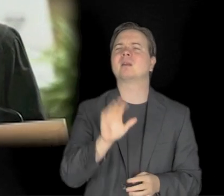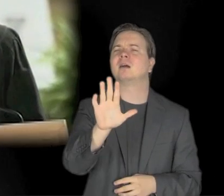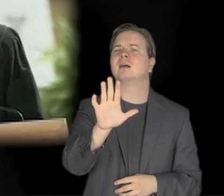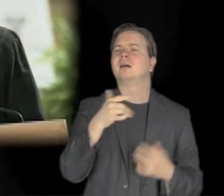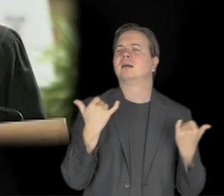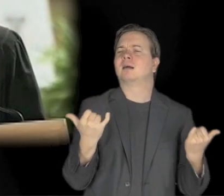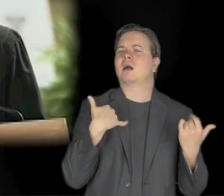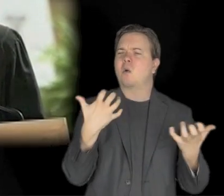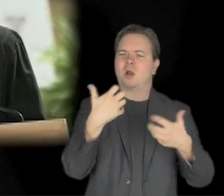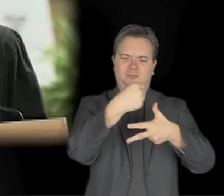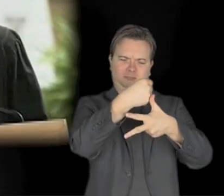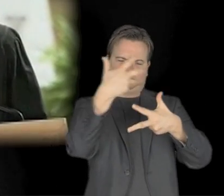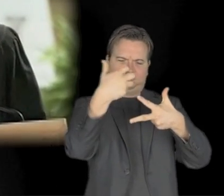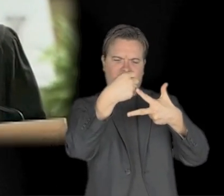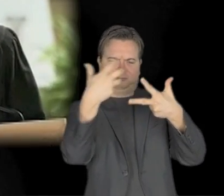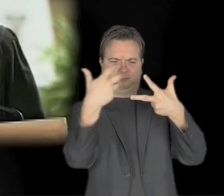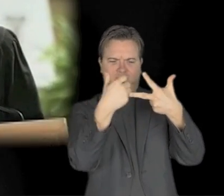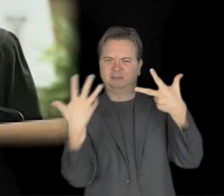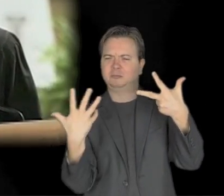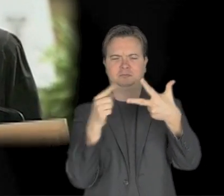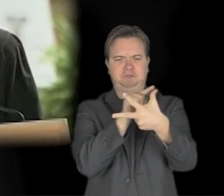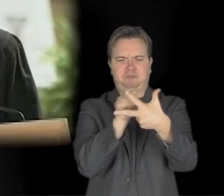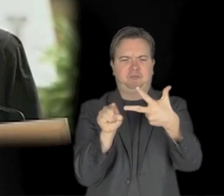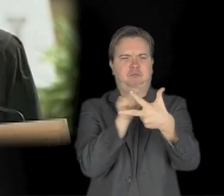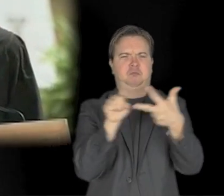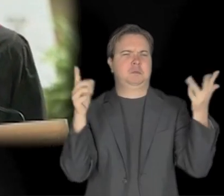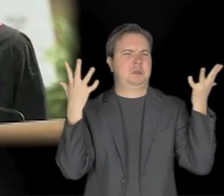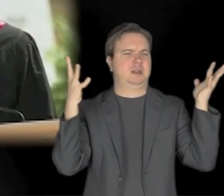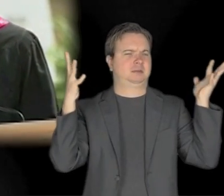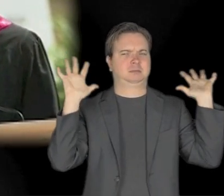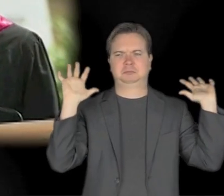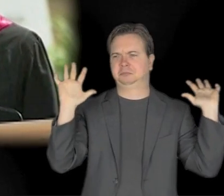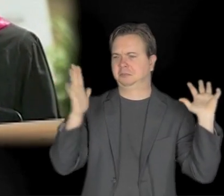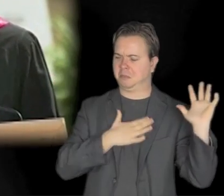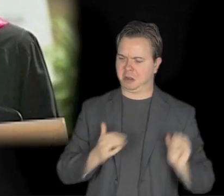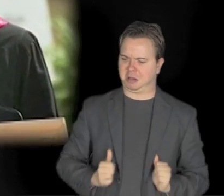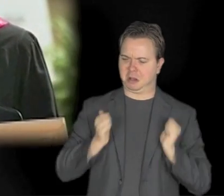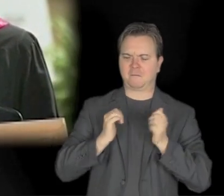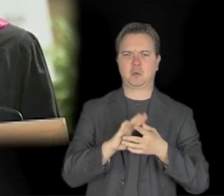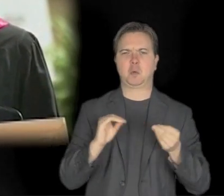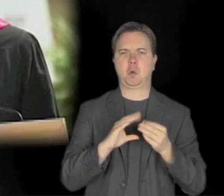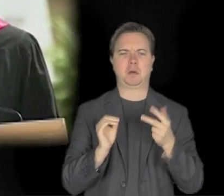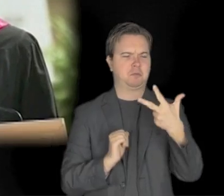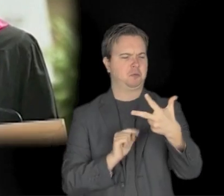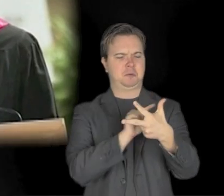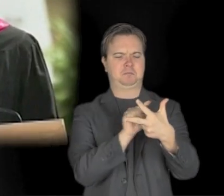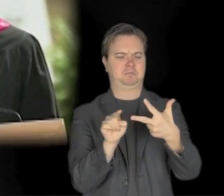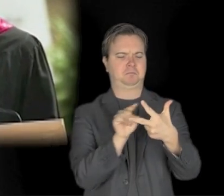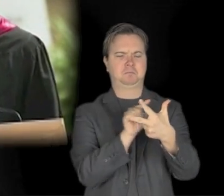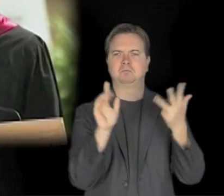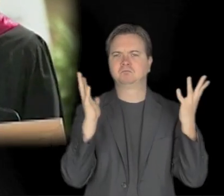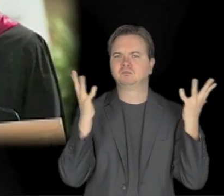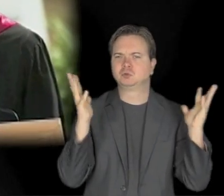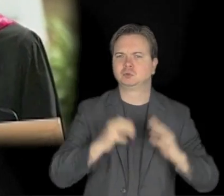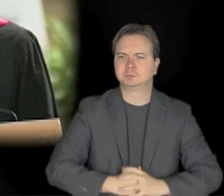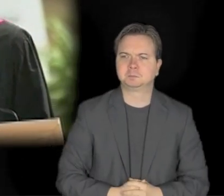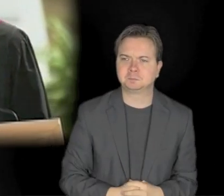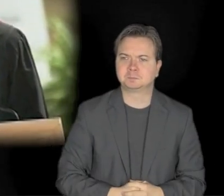Today I want to tell you three stories from my life. That's it. No big deal. Just three stories.